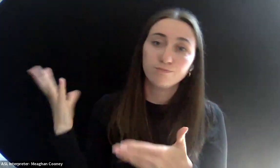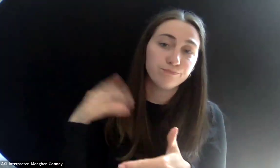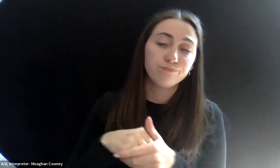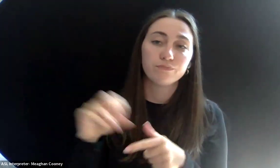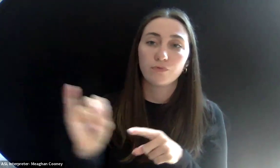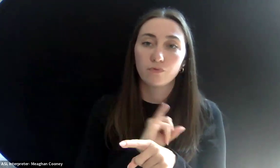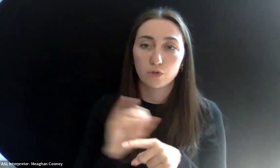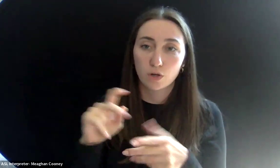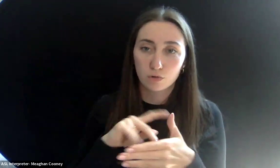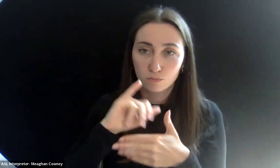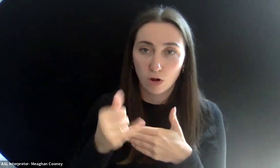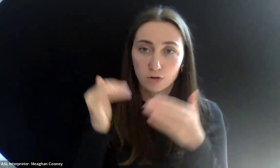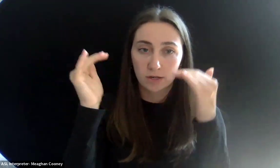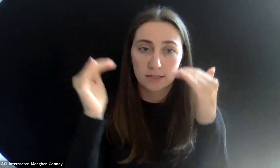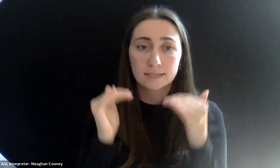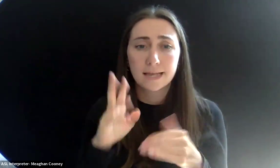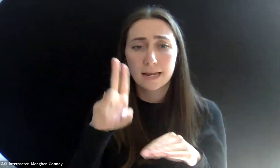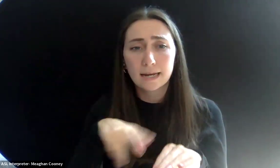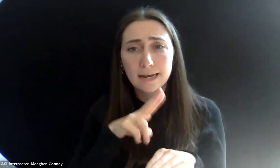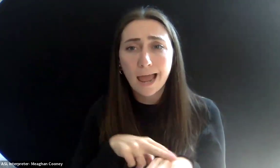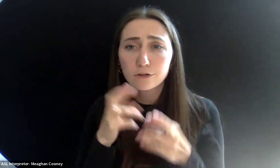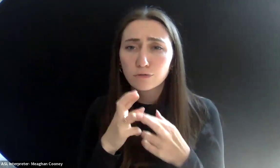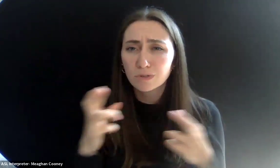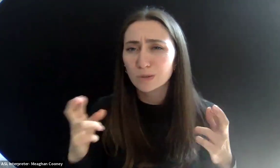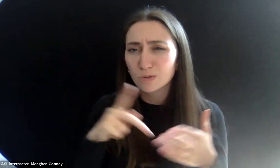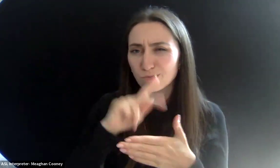Natural resources projects include things like parks,